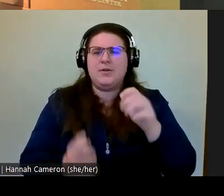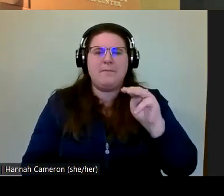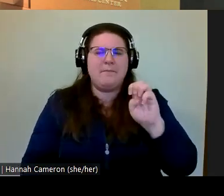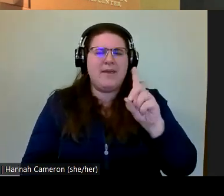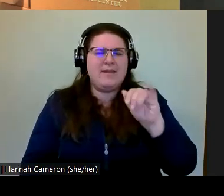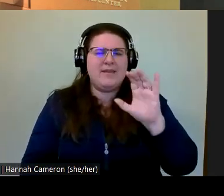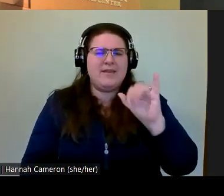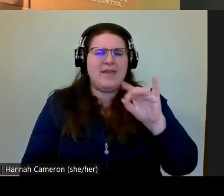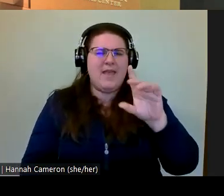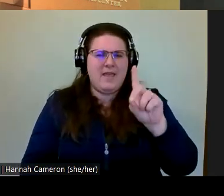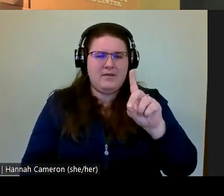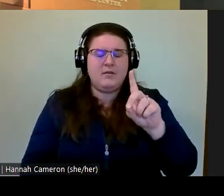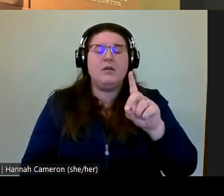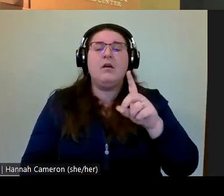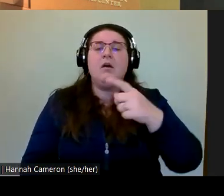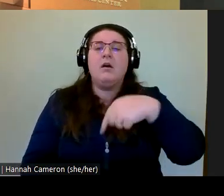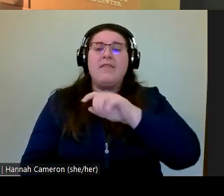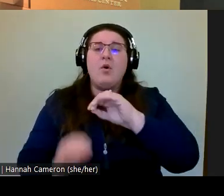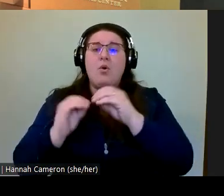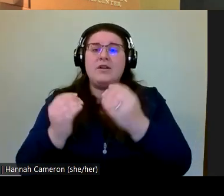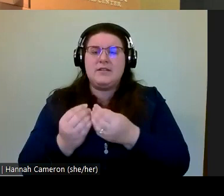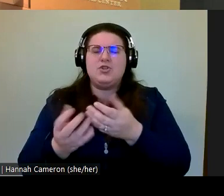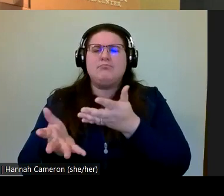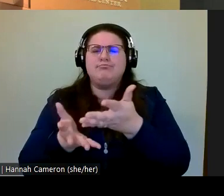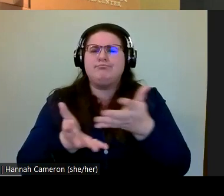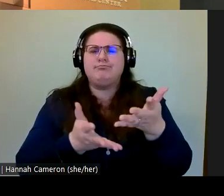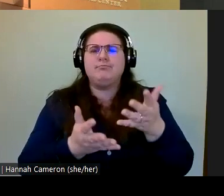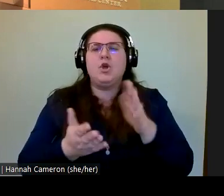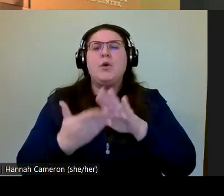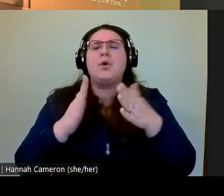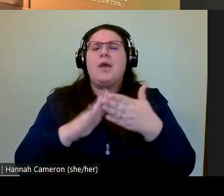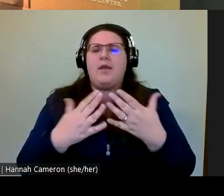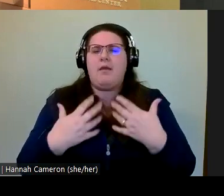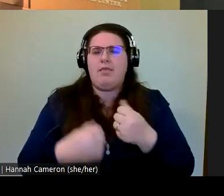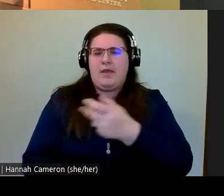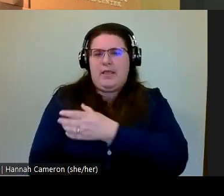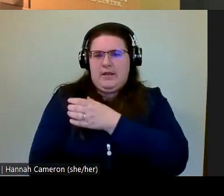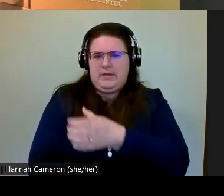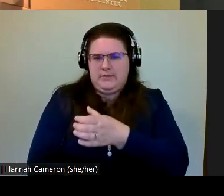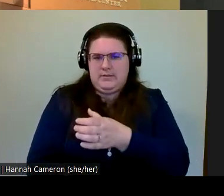community health clinics throughout our state and we said there is about a 100 primary care clinics